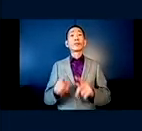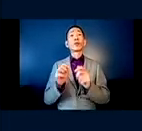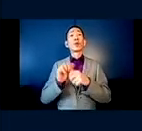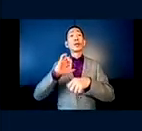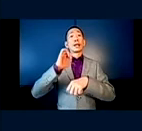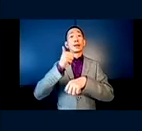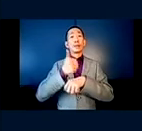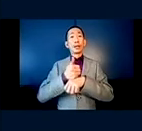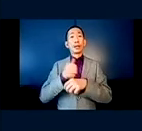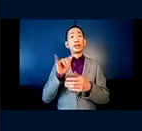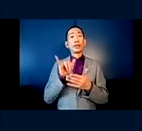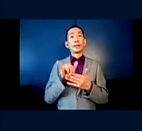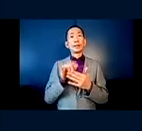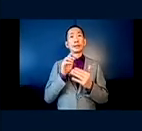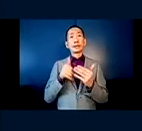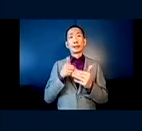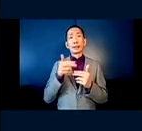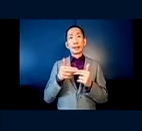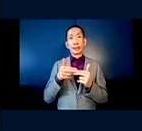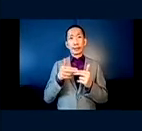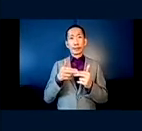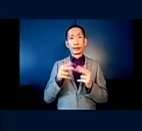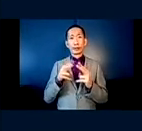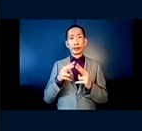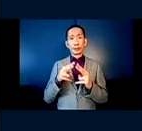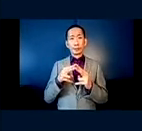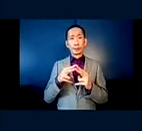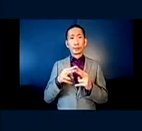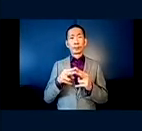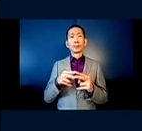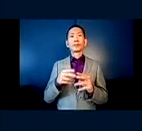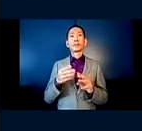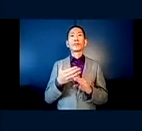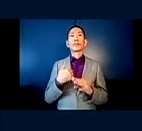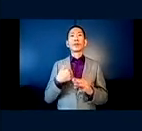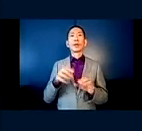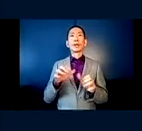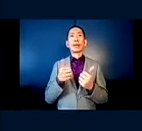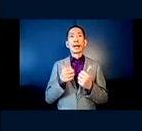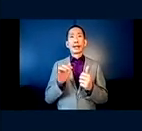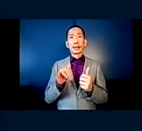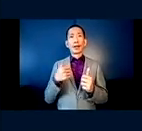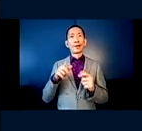JUST A NOTE ON IMPLEMENTATION, THIS IS -- NEXT SLIDE AND NEXT SLIDE -- BEFORE WE DID ANY OF